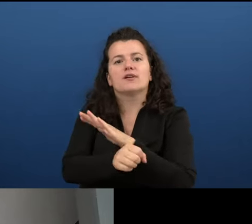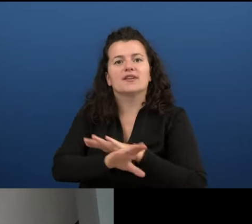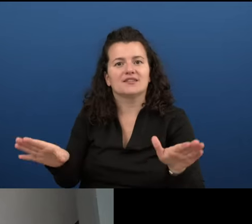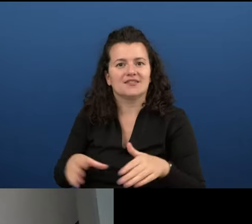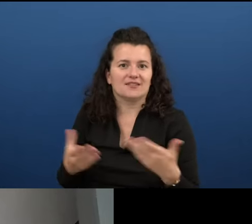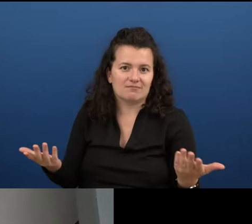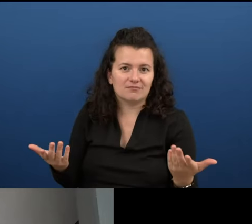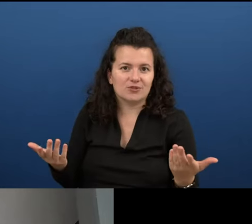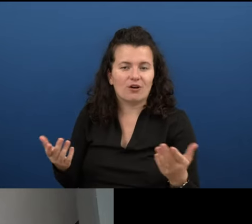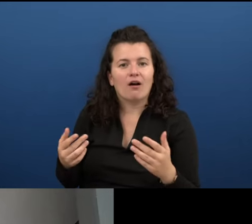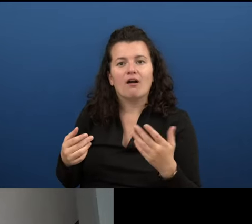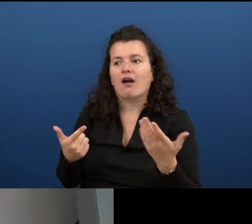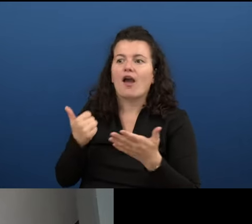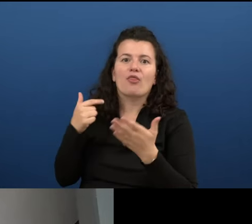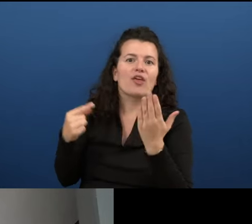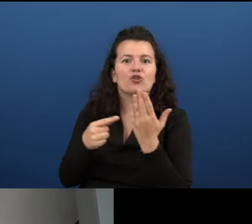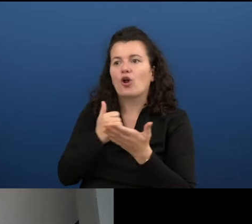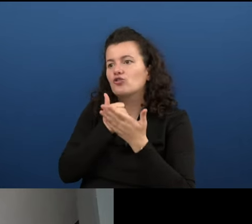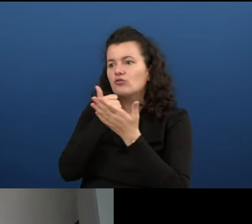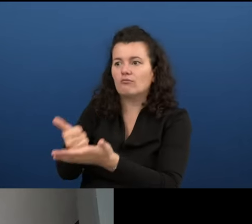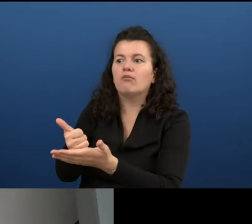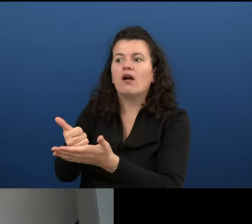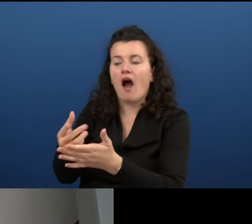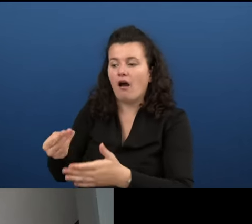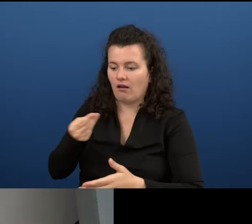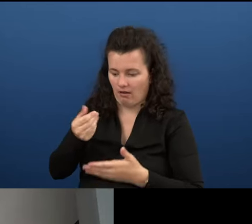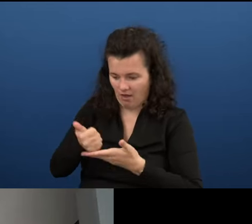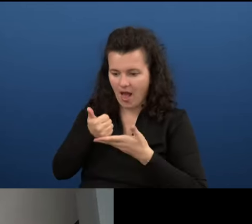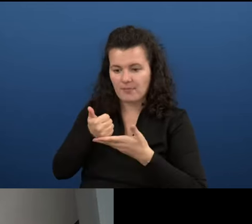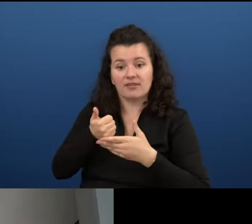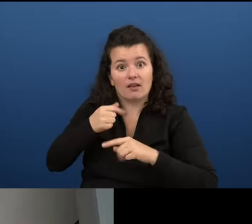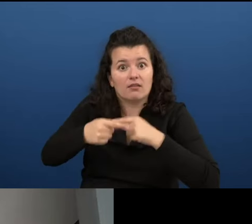beginning. 14:35:58 Thank you so much.